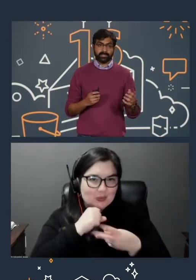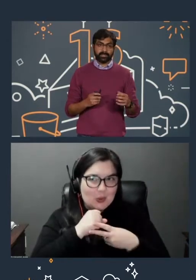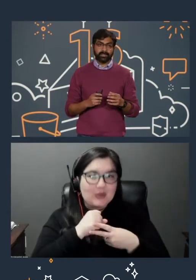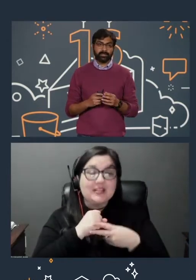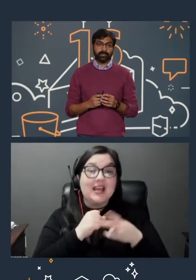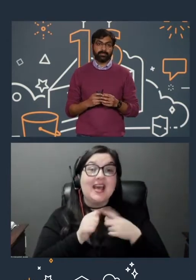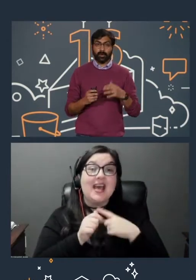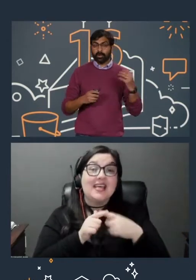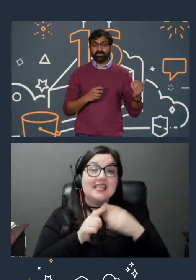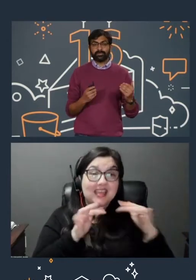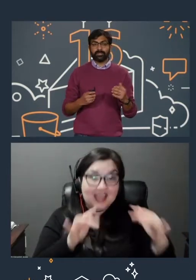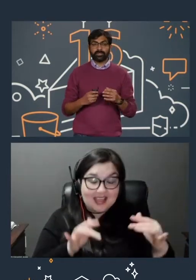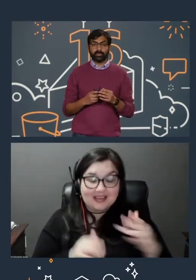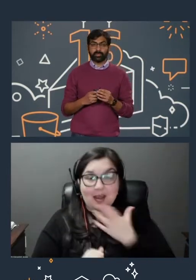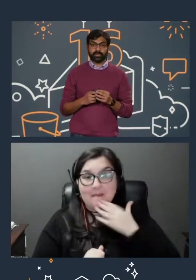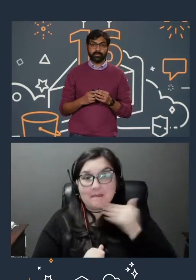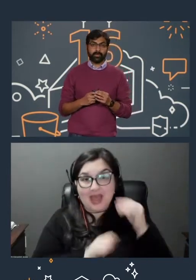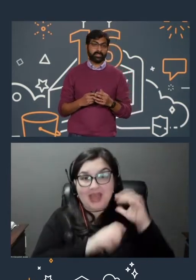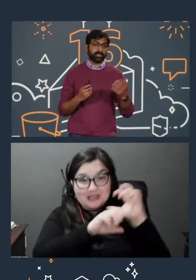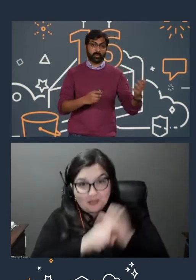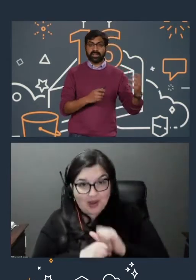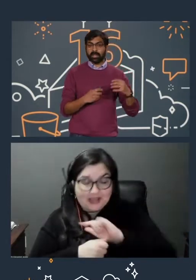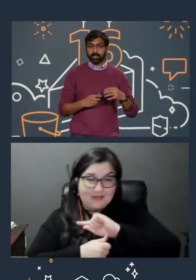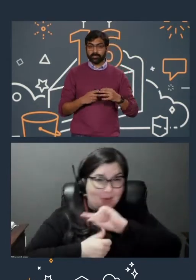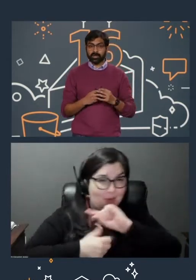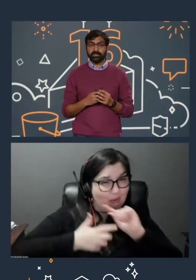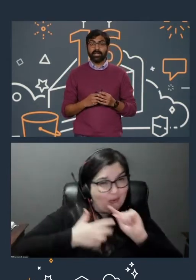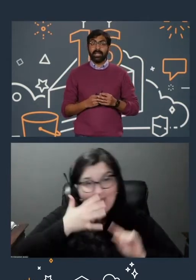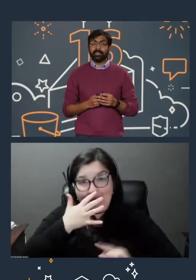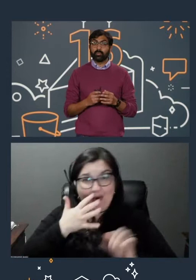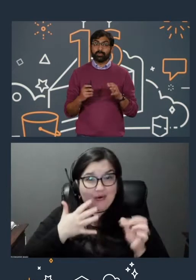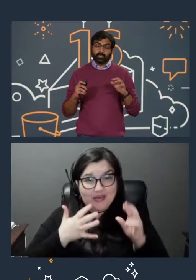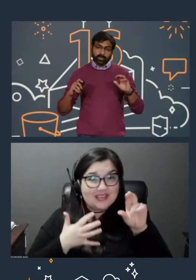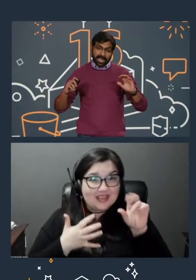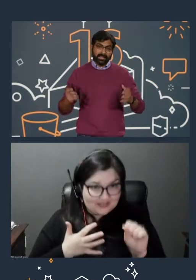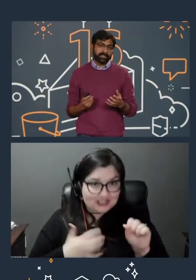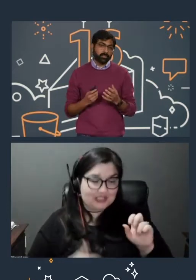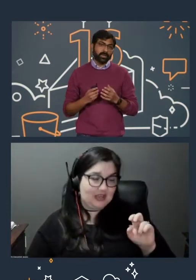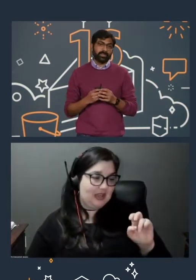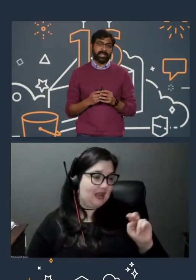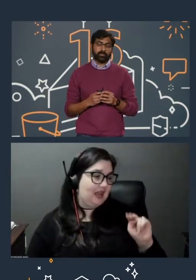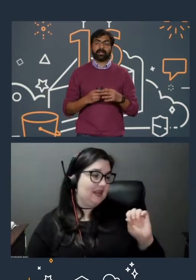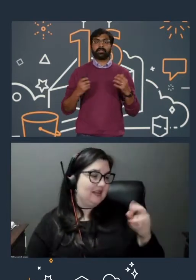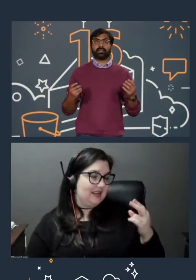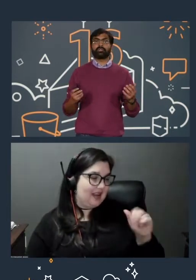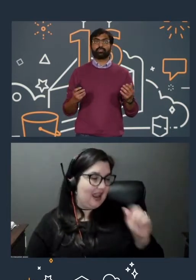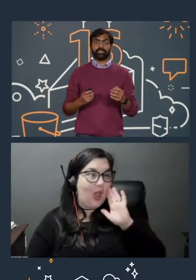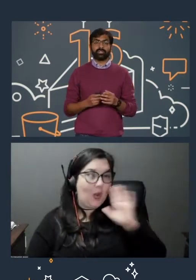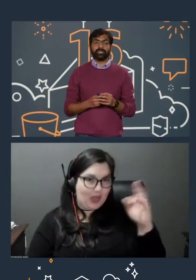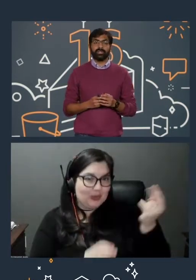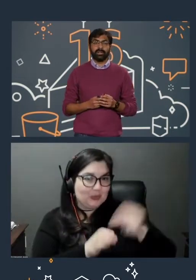of all of these features that we talked about, this is where Neha comes on, and then we'll end it with a practical demonstration